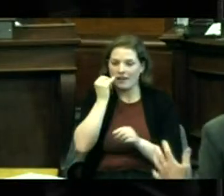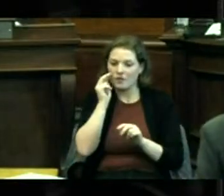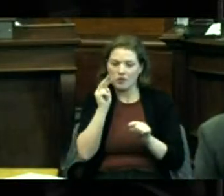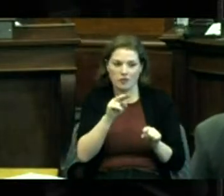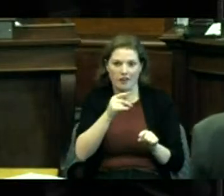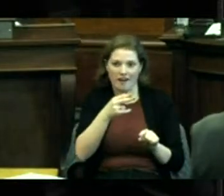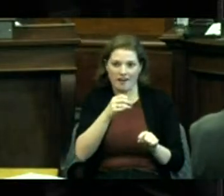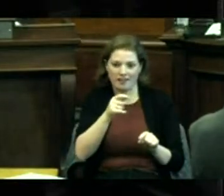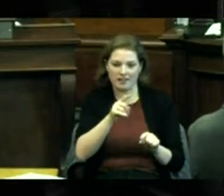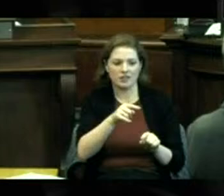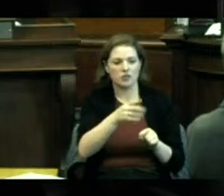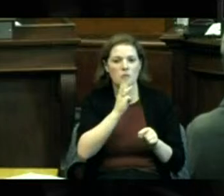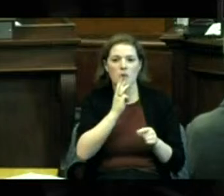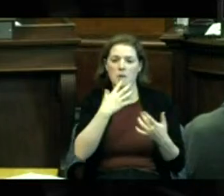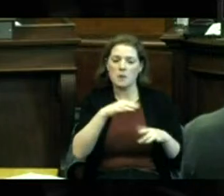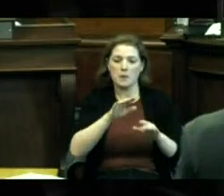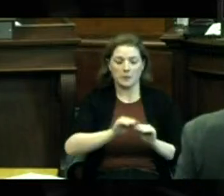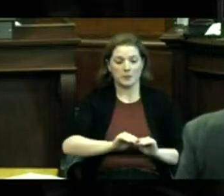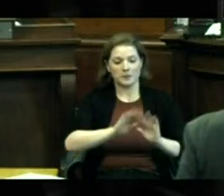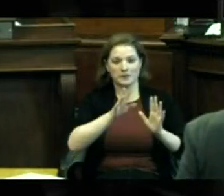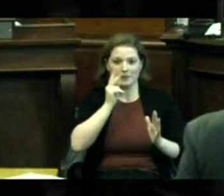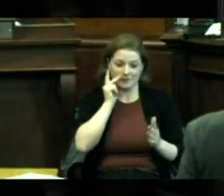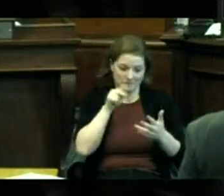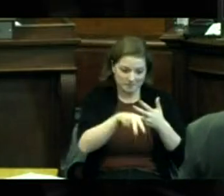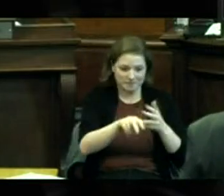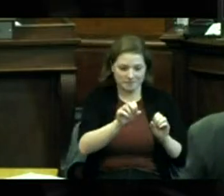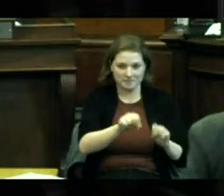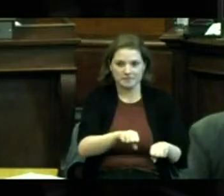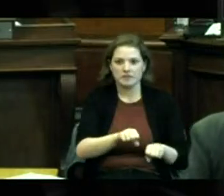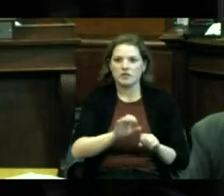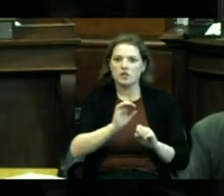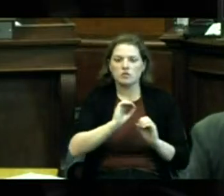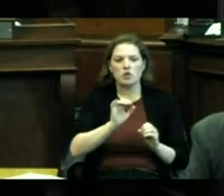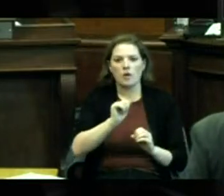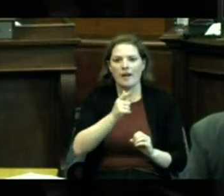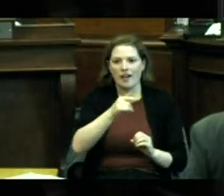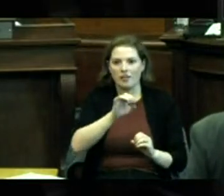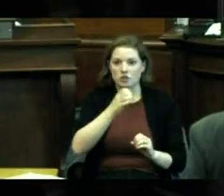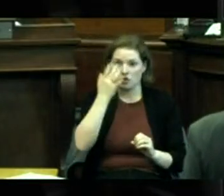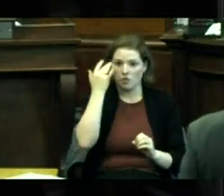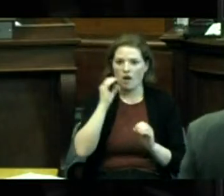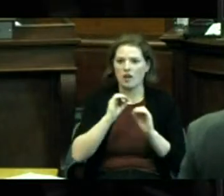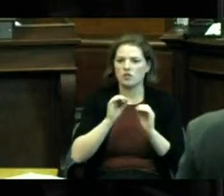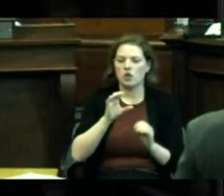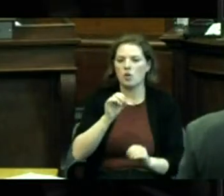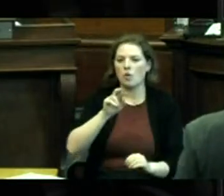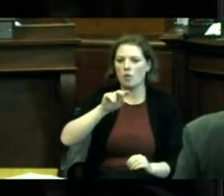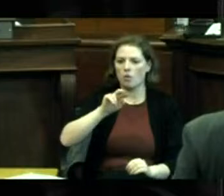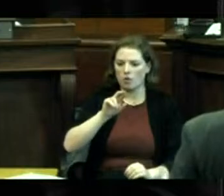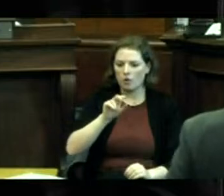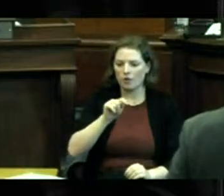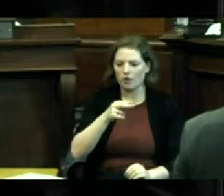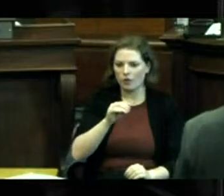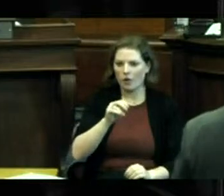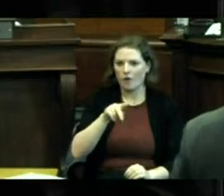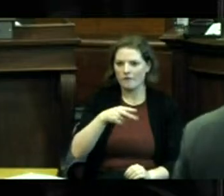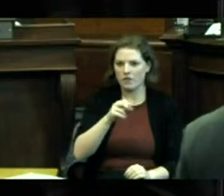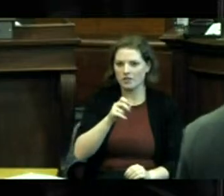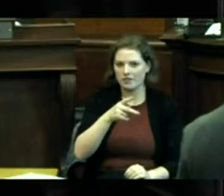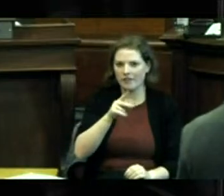Algae can grow. If you go to Highland right now and you look at it, the water is crystal clear. It looks beautiful.